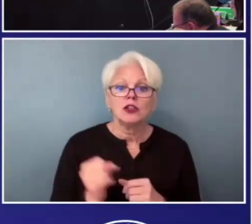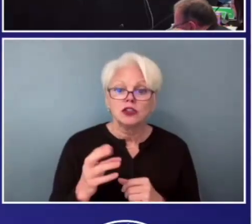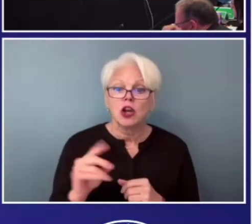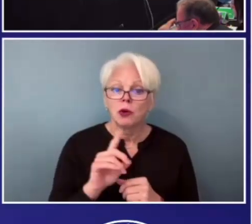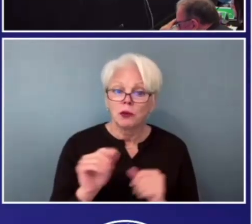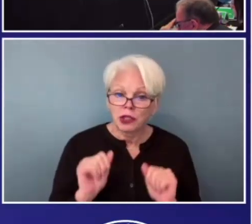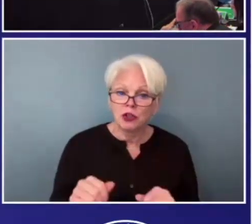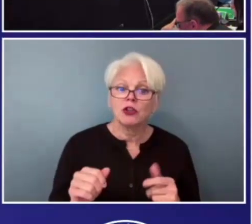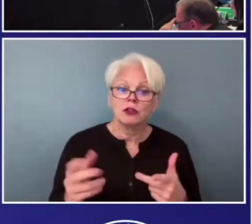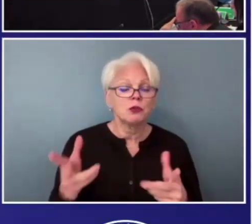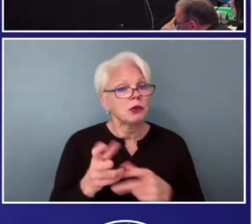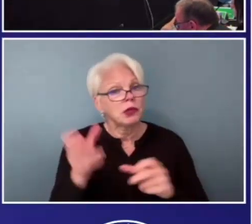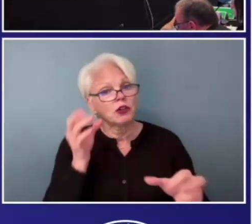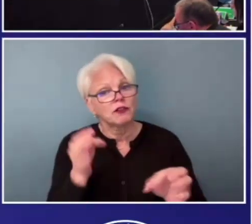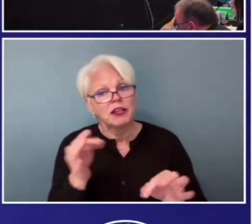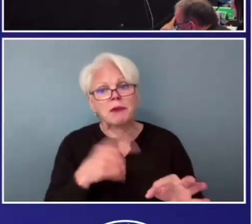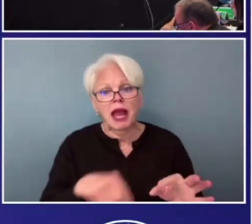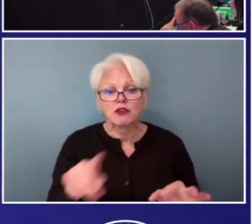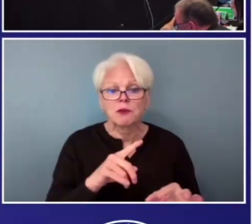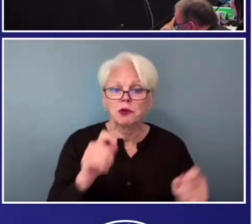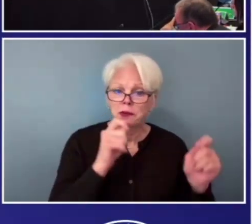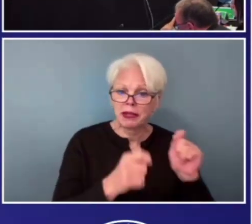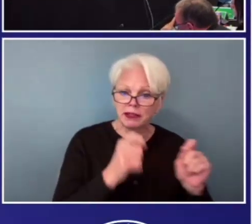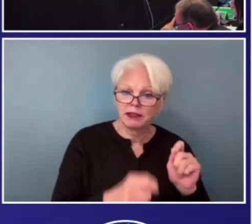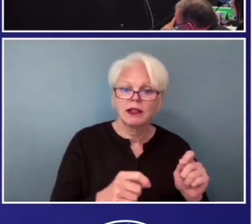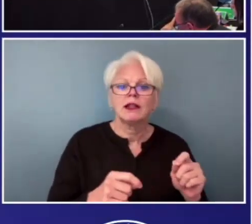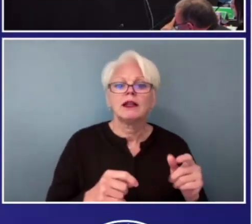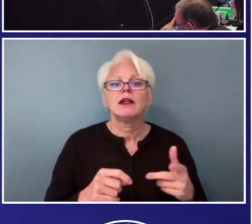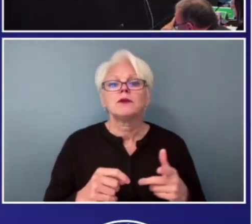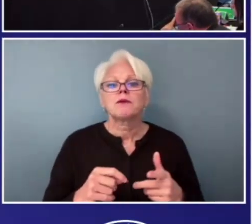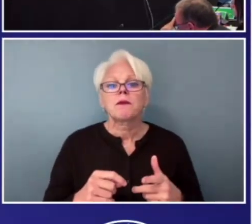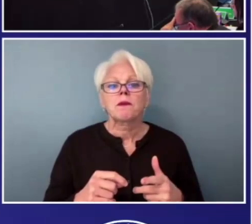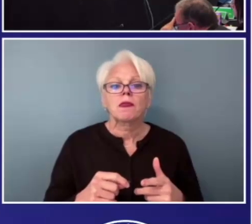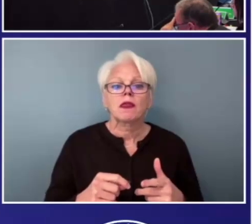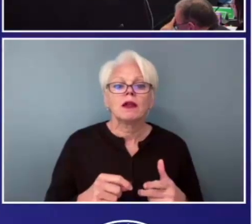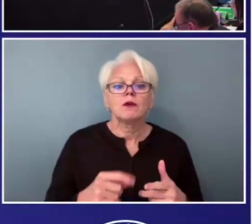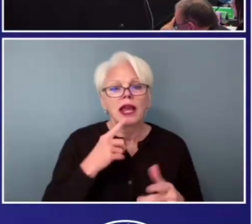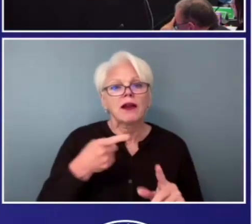Not necessarily because it is a particular policy position that we champion,